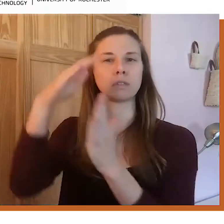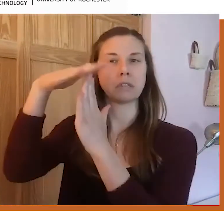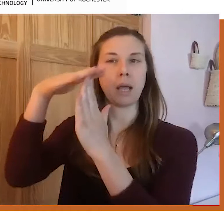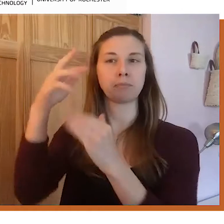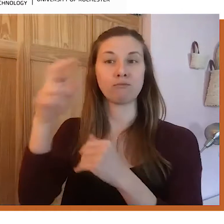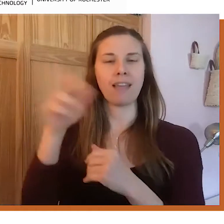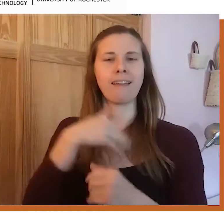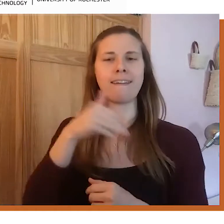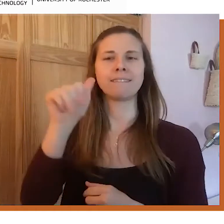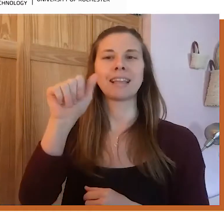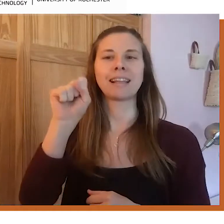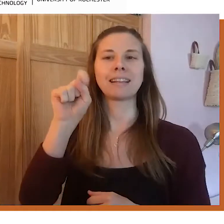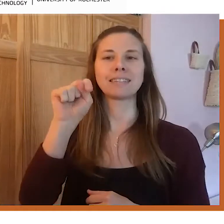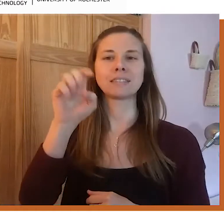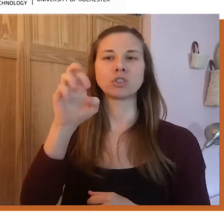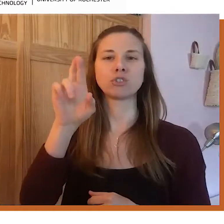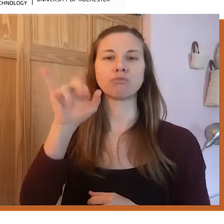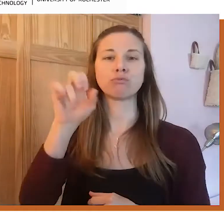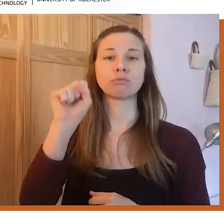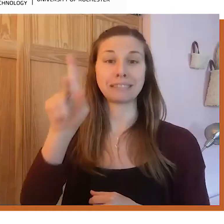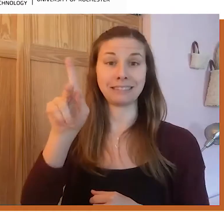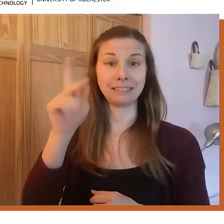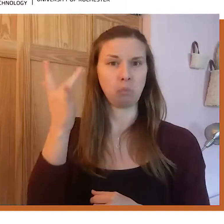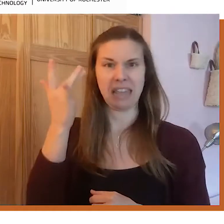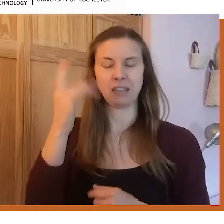If you'll notice, this picture at the top right has an asterisk.